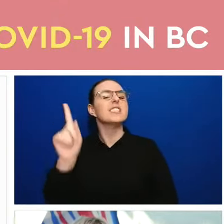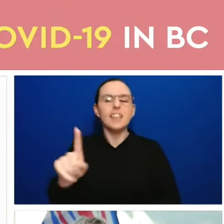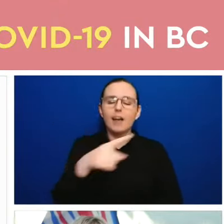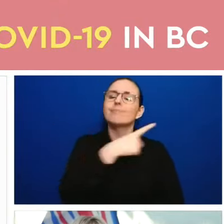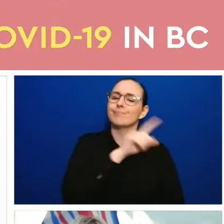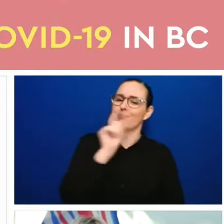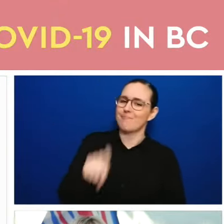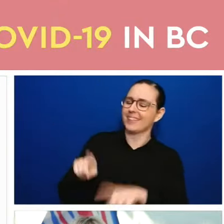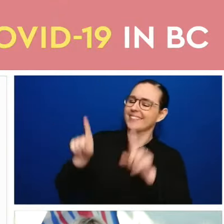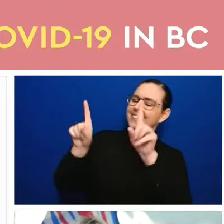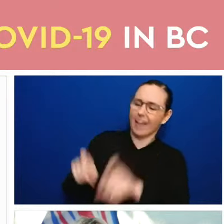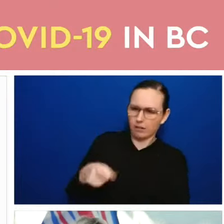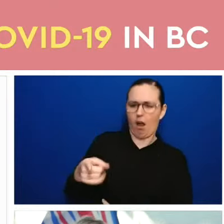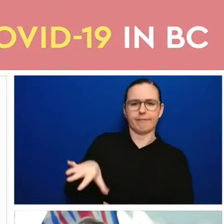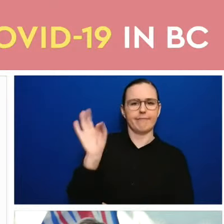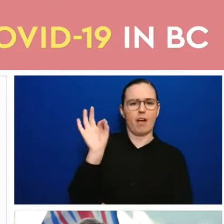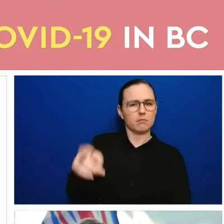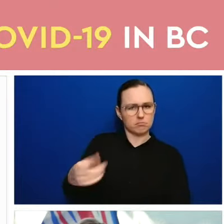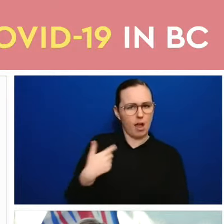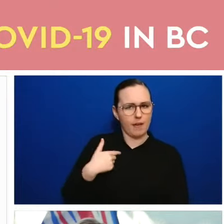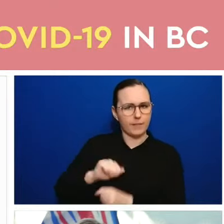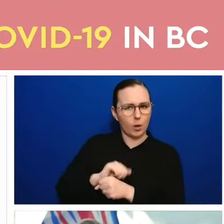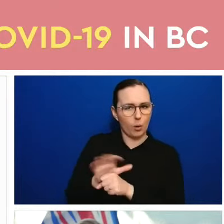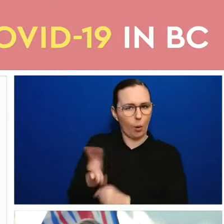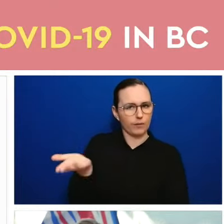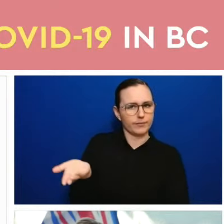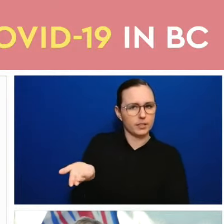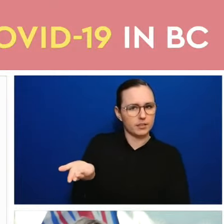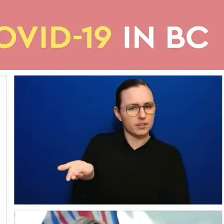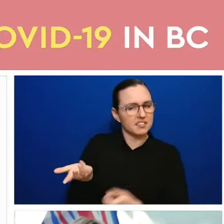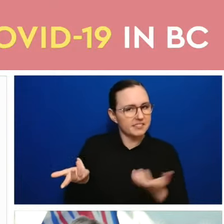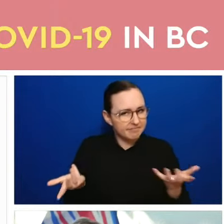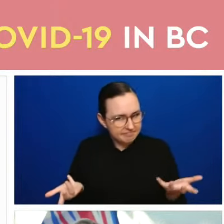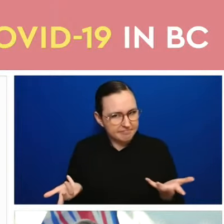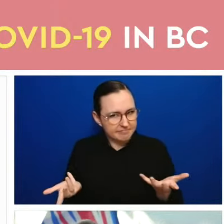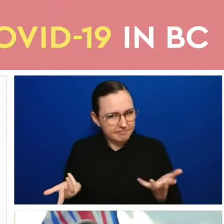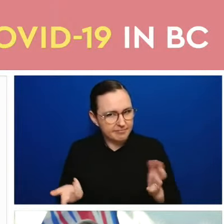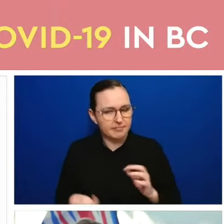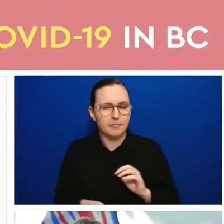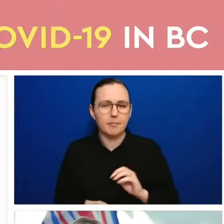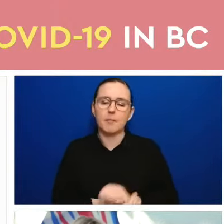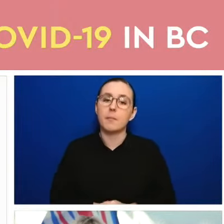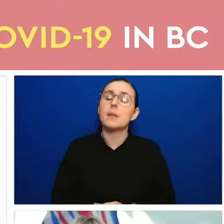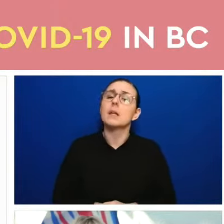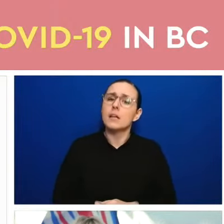the infection. But people who were admitted and tested and found to have a positive test.